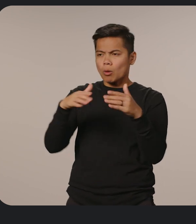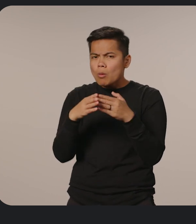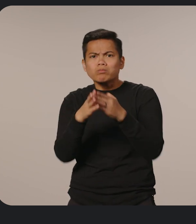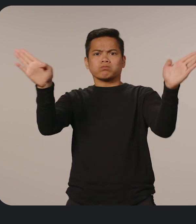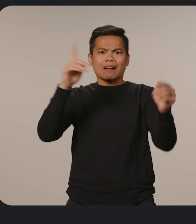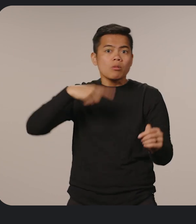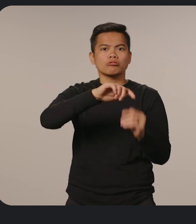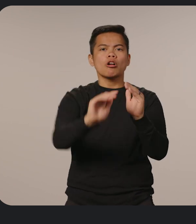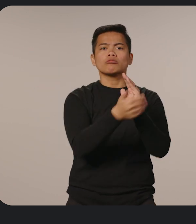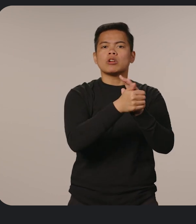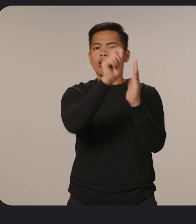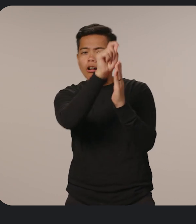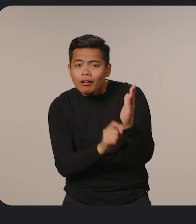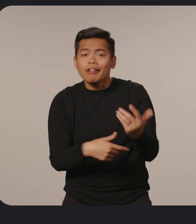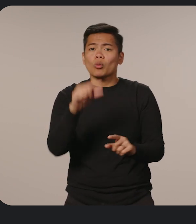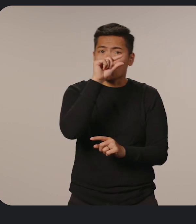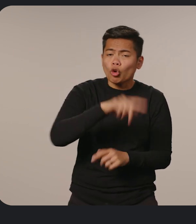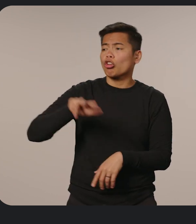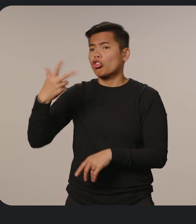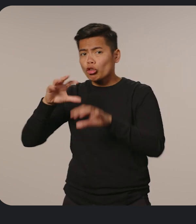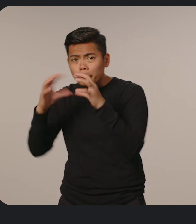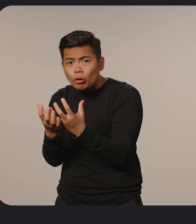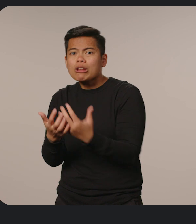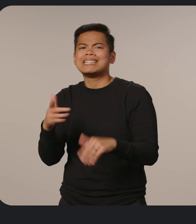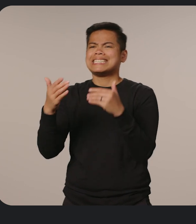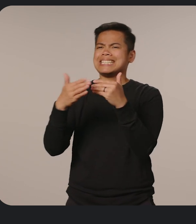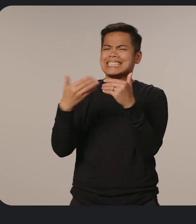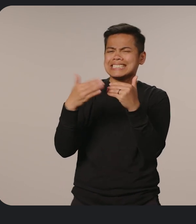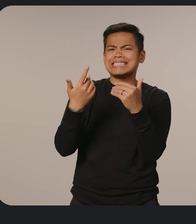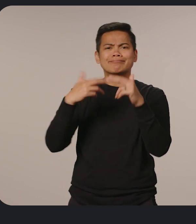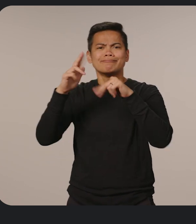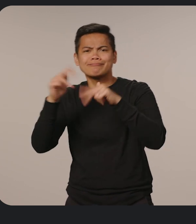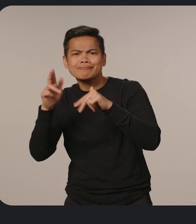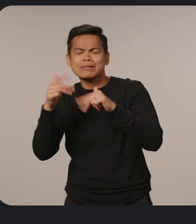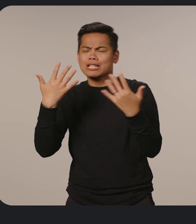maintained by Google and third parties so you can easily build feature-rich